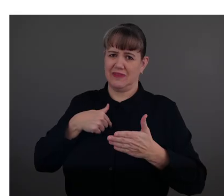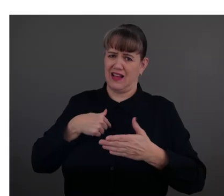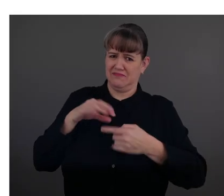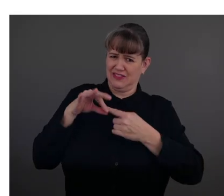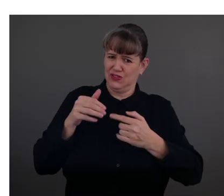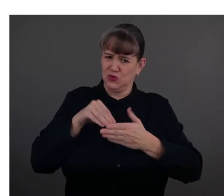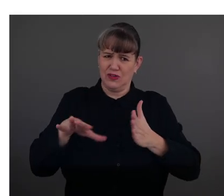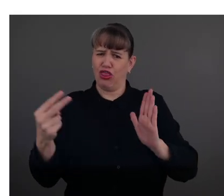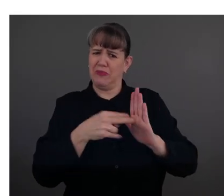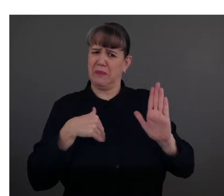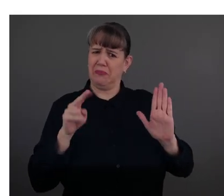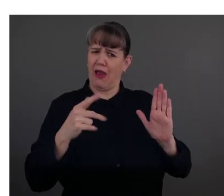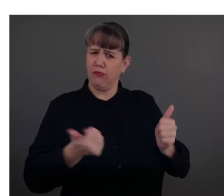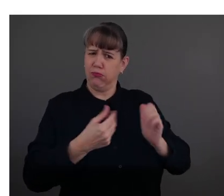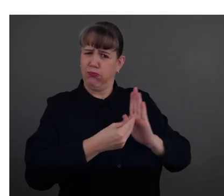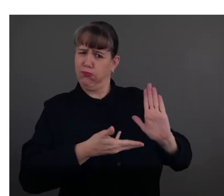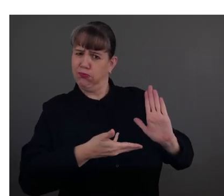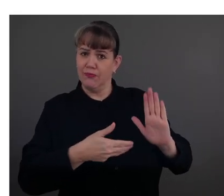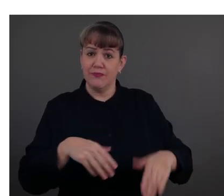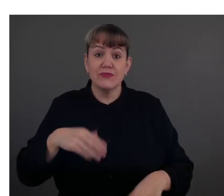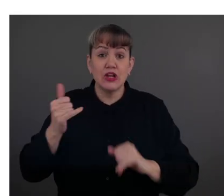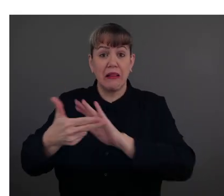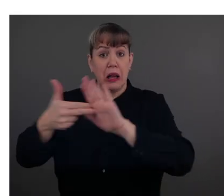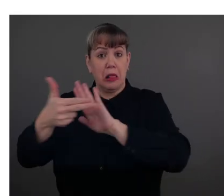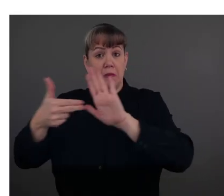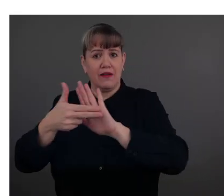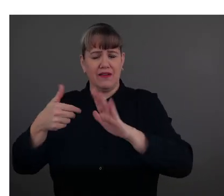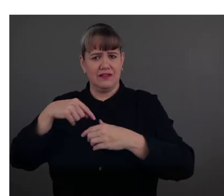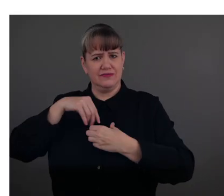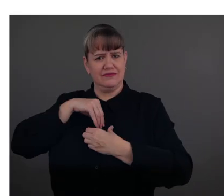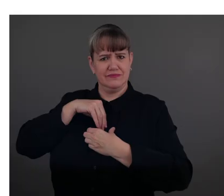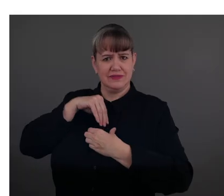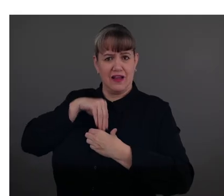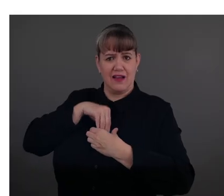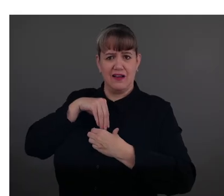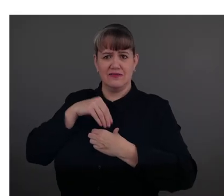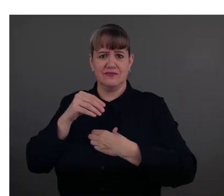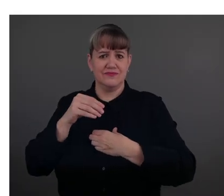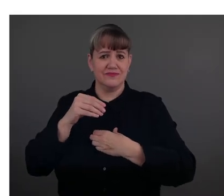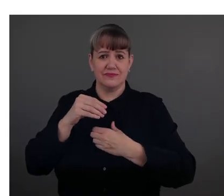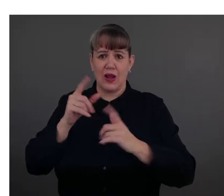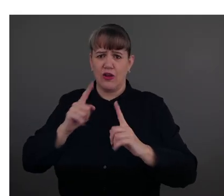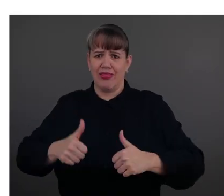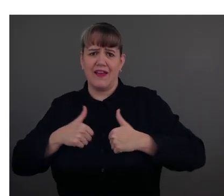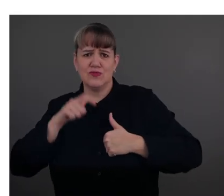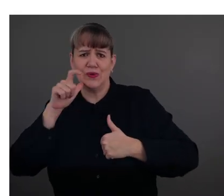No, that's my f***ing bank account. If you're a young man that has been labeled with something, you can, from inside, build yourself up in a way that you have enough confidence in your life or you don't even need a parent.